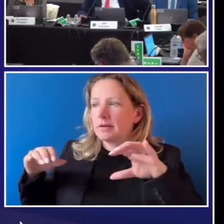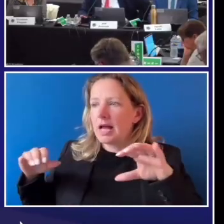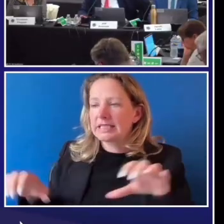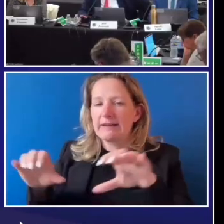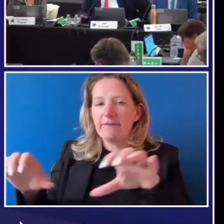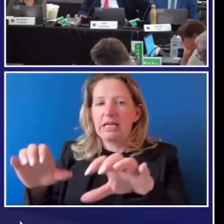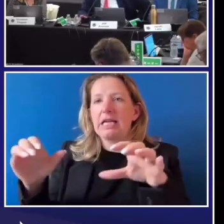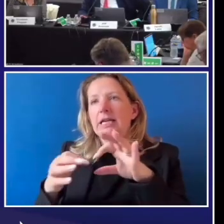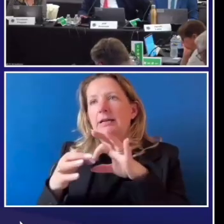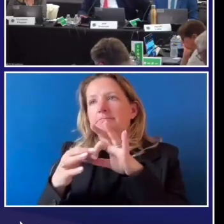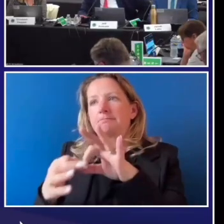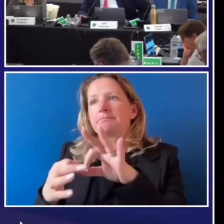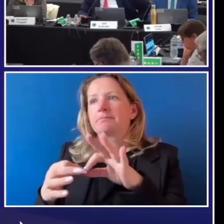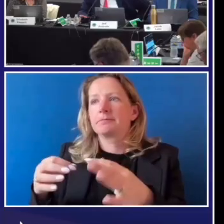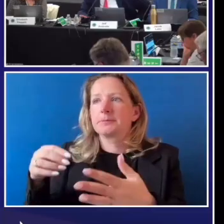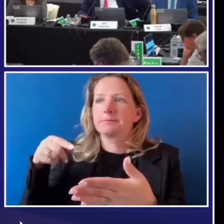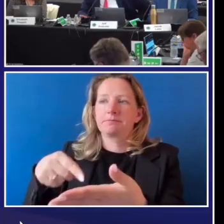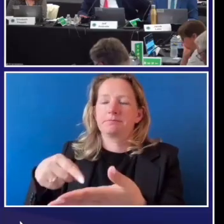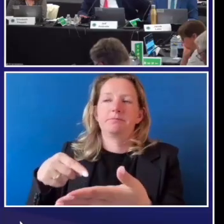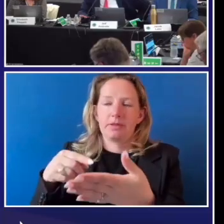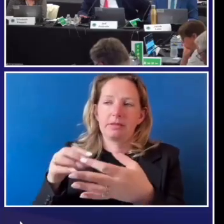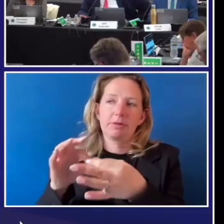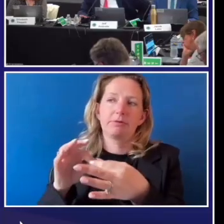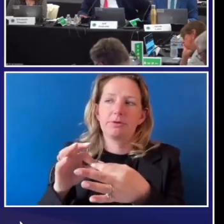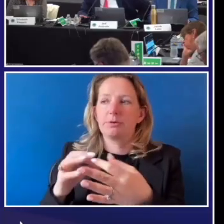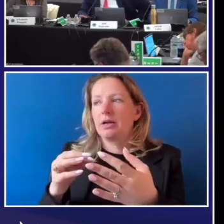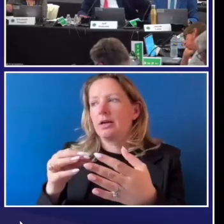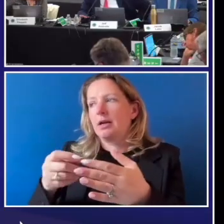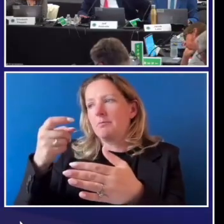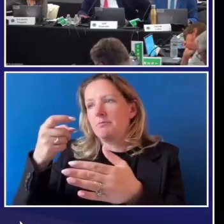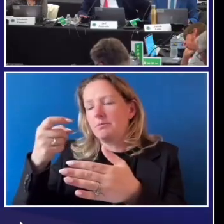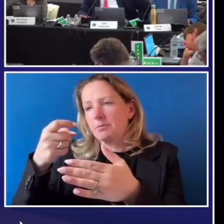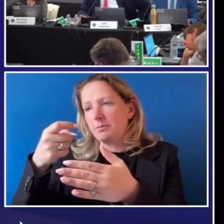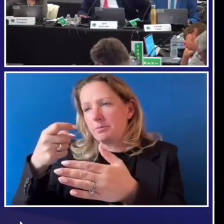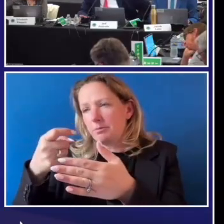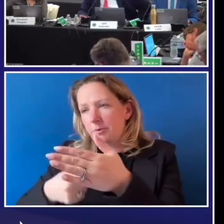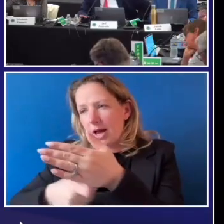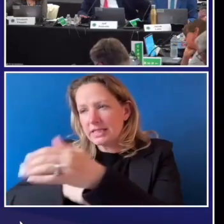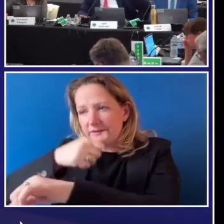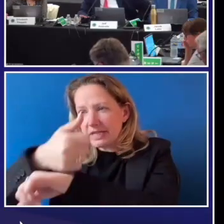around restraint of trade, price fixing, you know, those types of things are common with, um, uh,